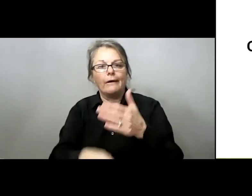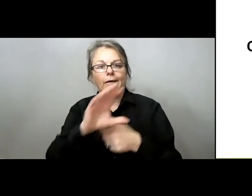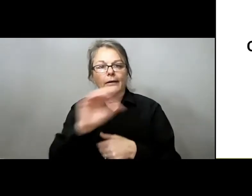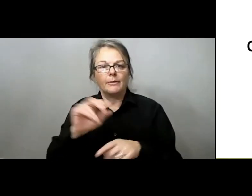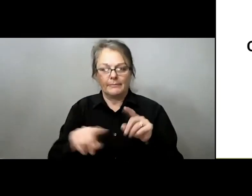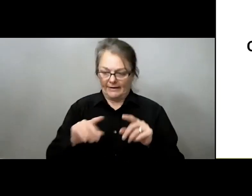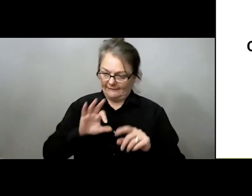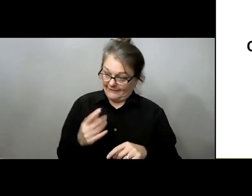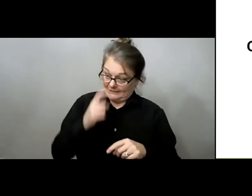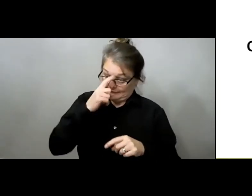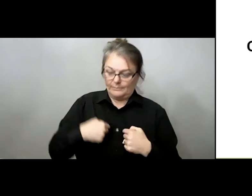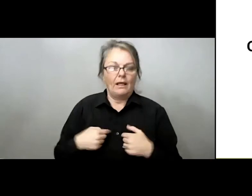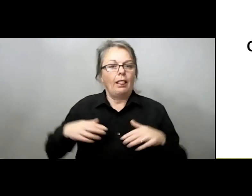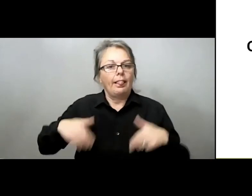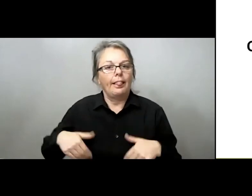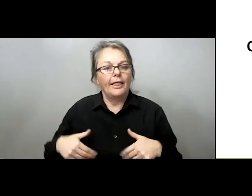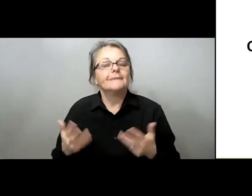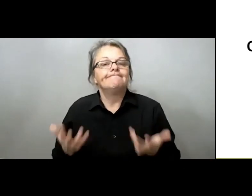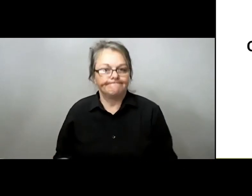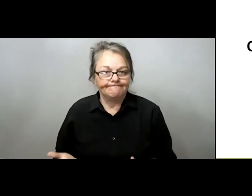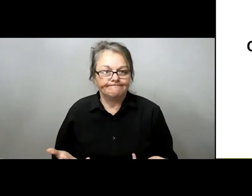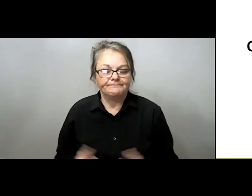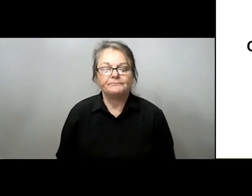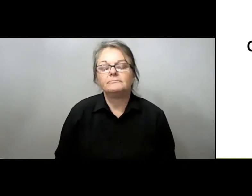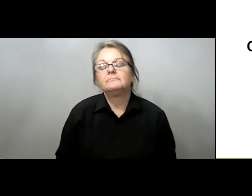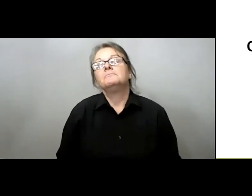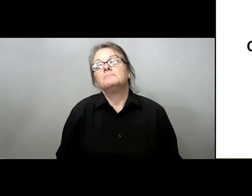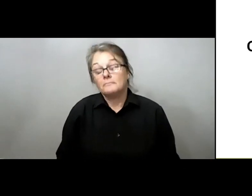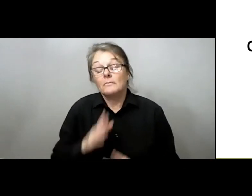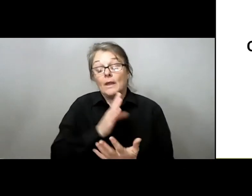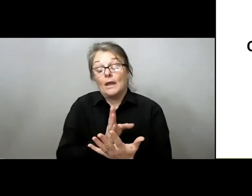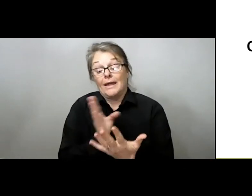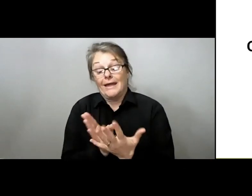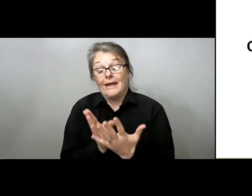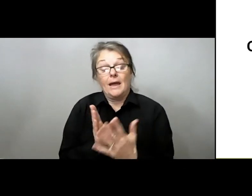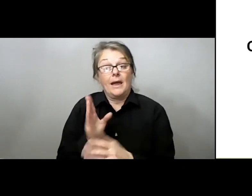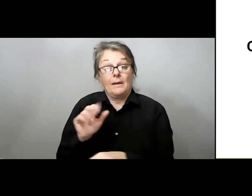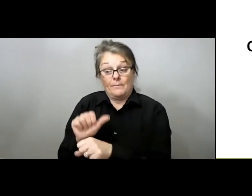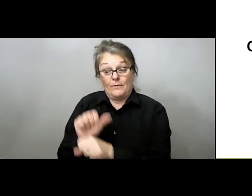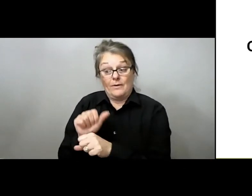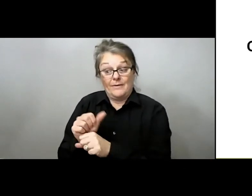OKAY SO THE EMPLOYMENT STANDARD OF THE AODA REQUIRES THAT EMPLOYER MAKE THEIR WORKPLACE